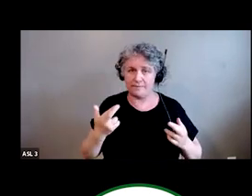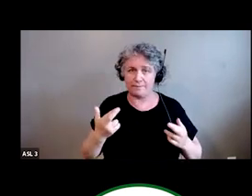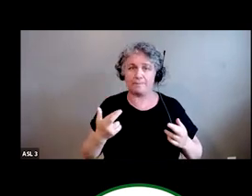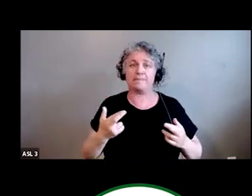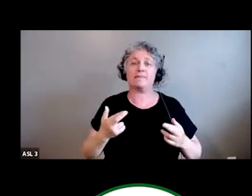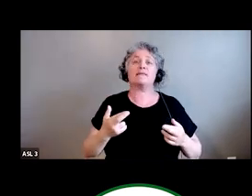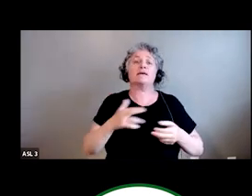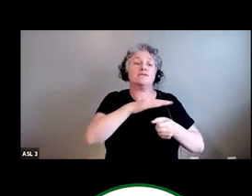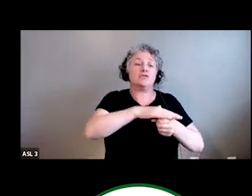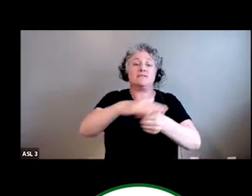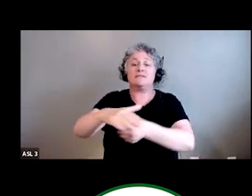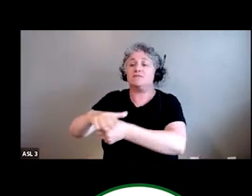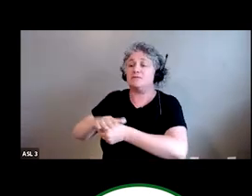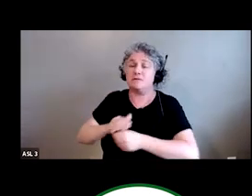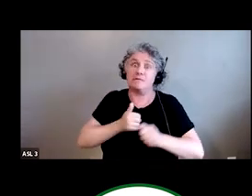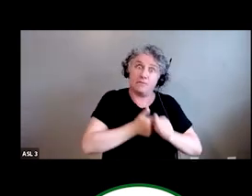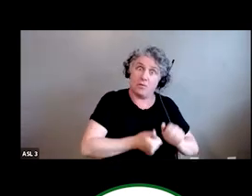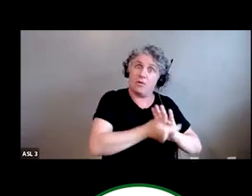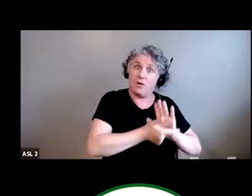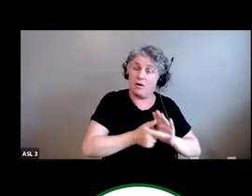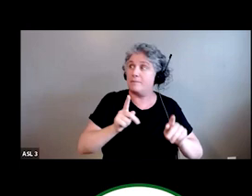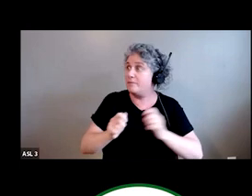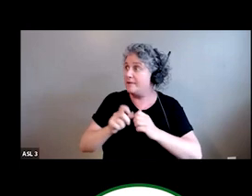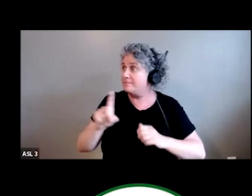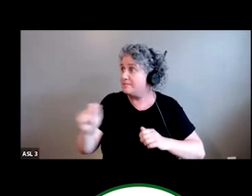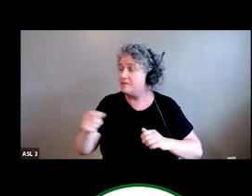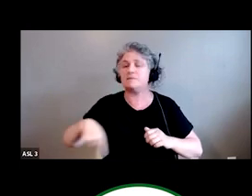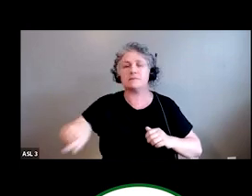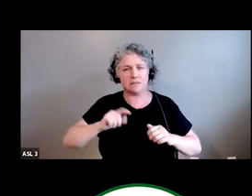And we can learn from the experience of other countries. We can use our collective disability